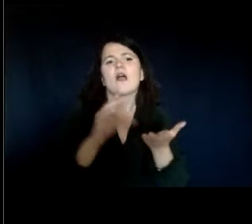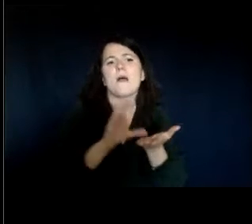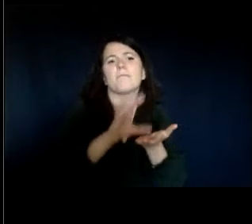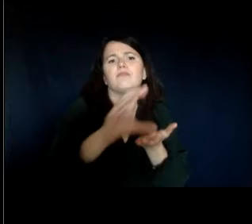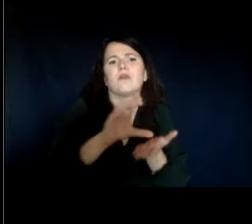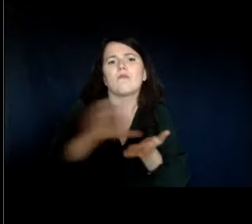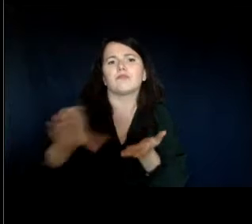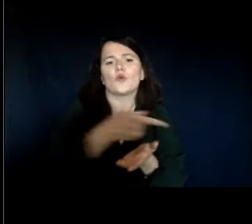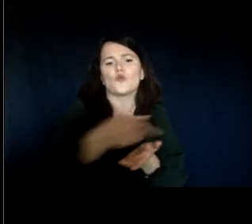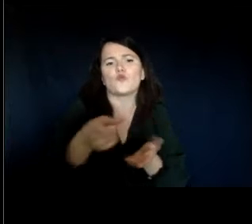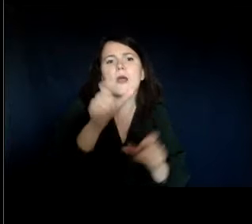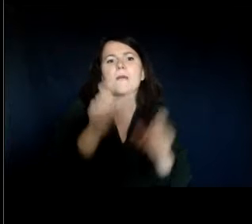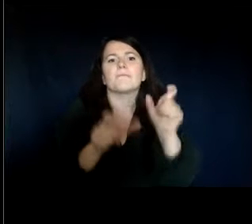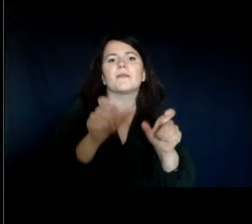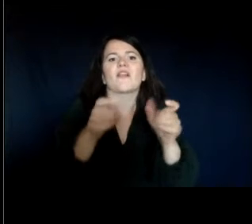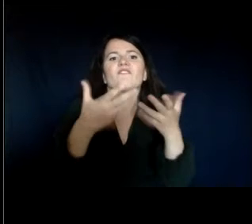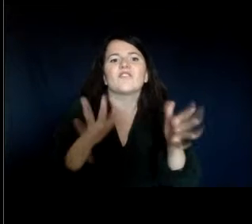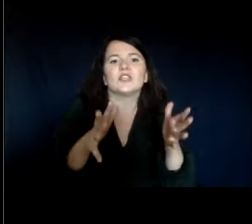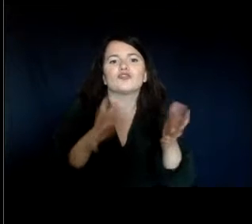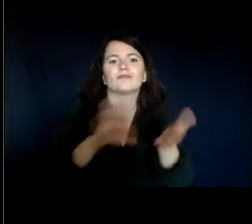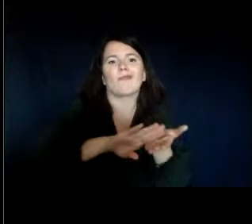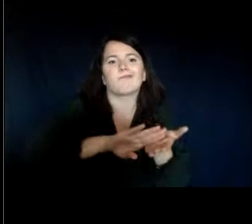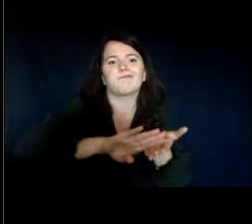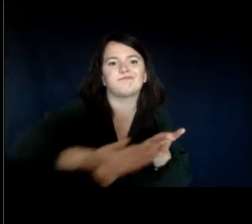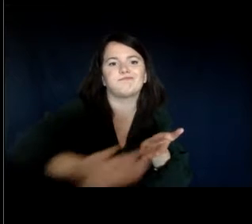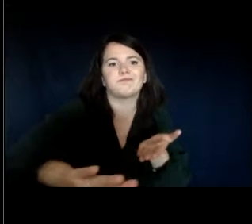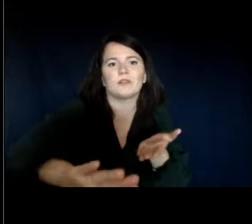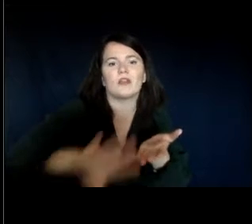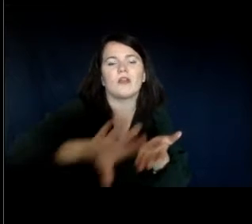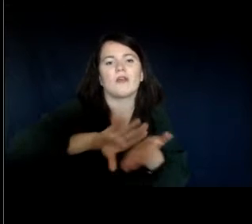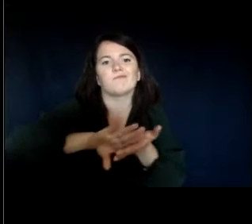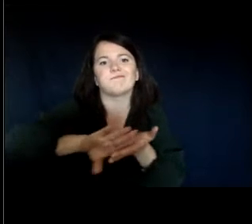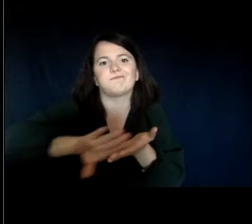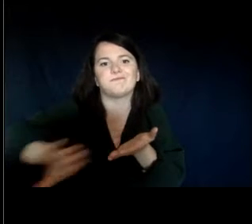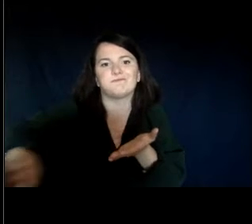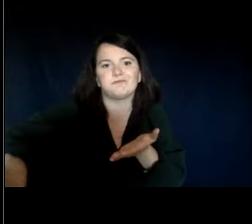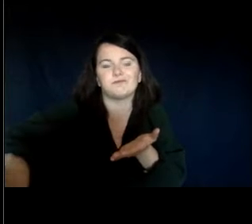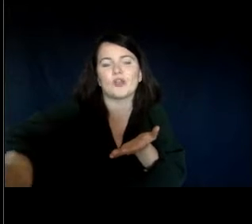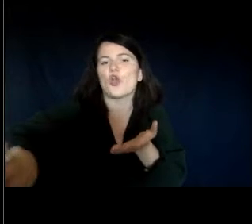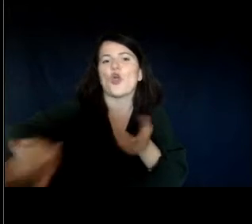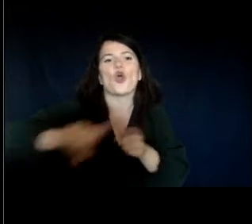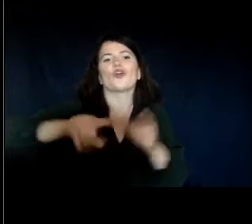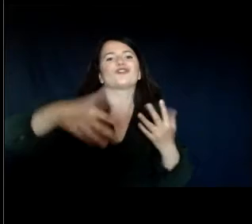they have to undergo further hardship from the crisis.